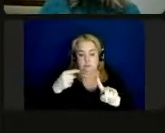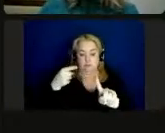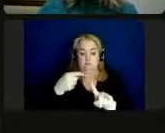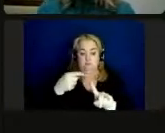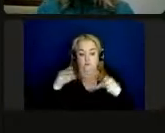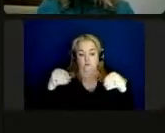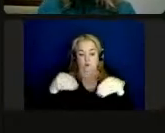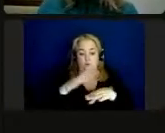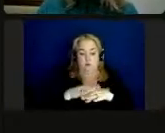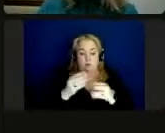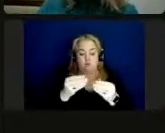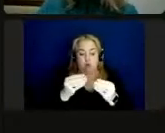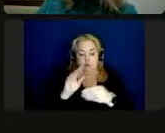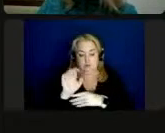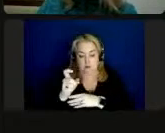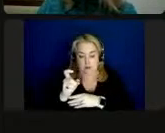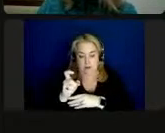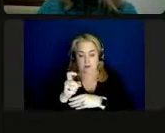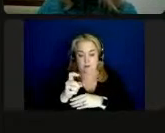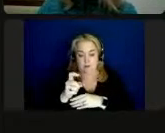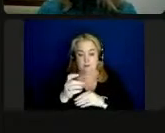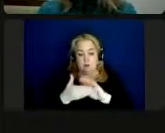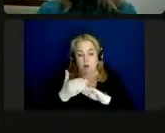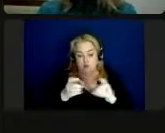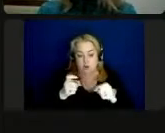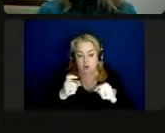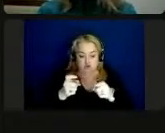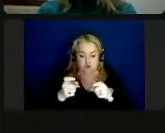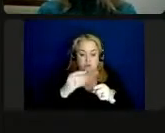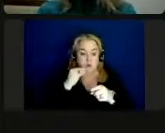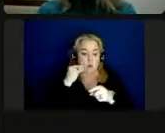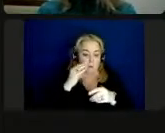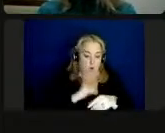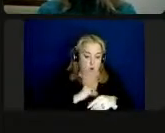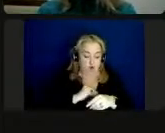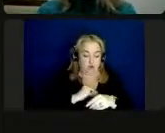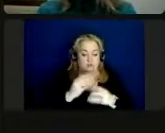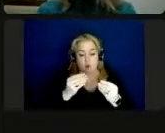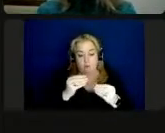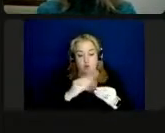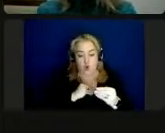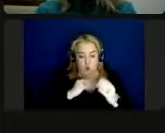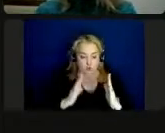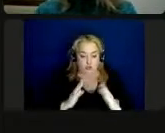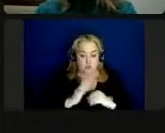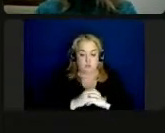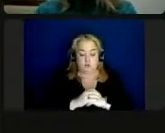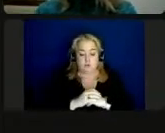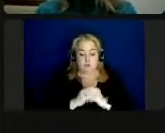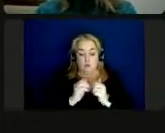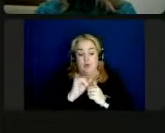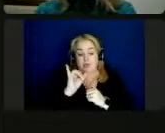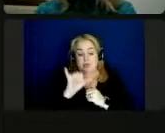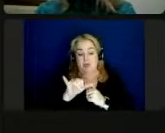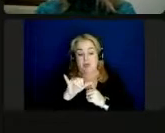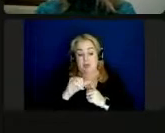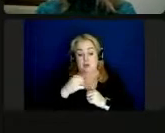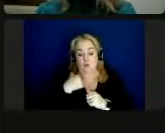EMPLOYEE A PAYROLL TAX YOU'RE INTO A DIFFERENT TAX BASE.